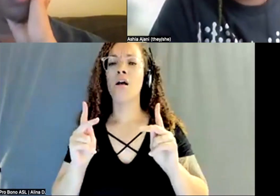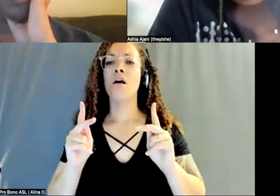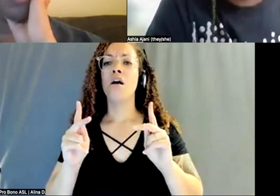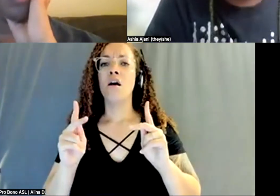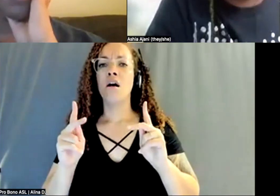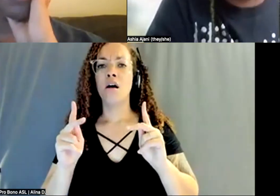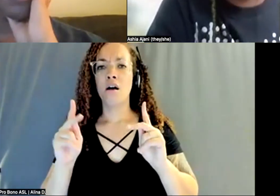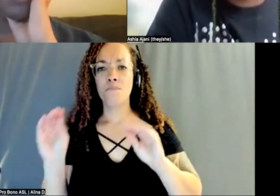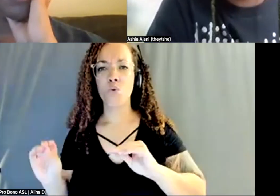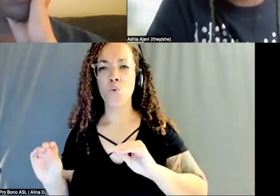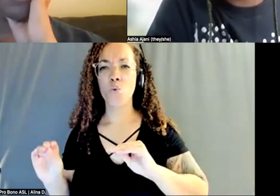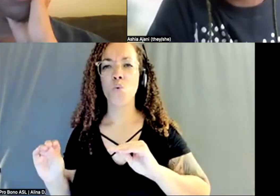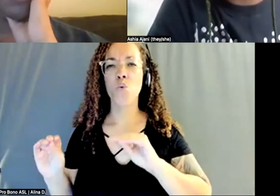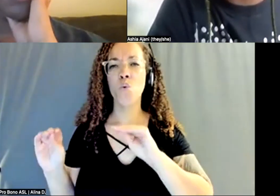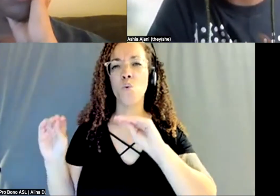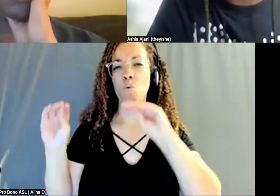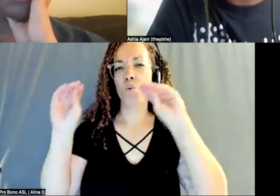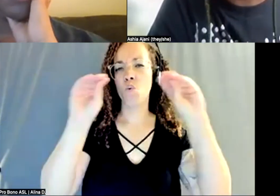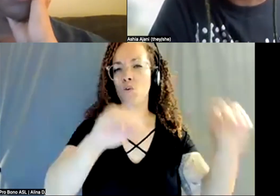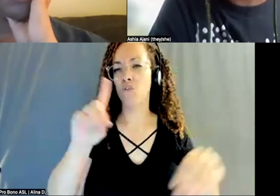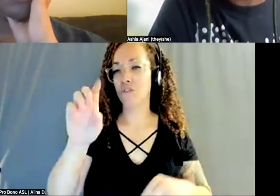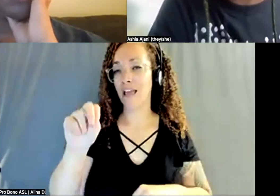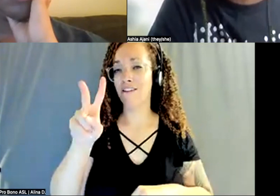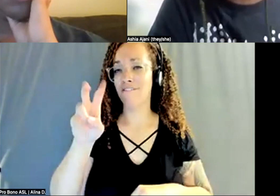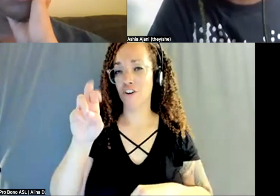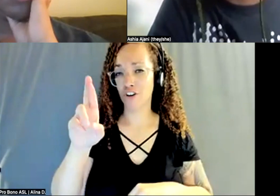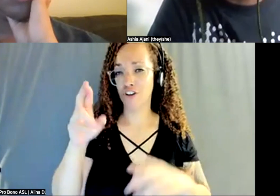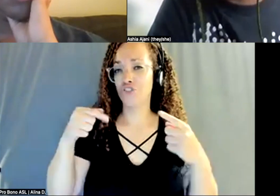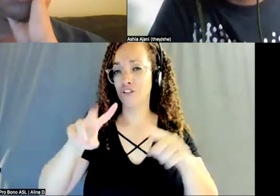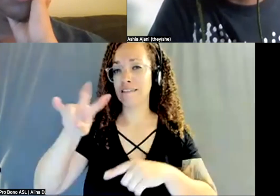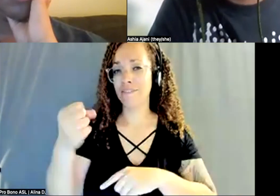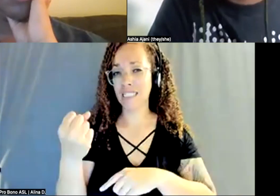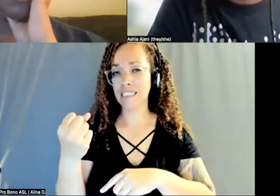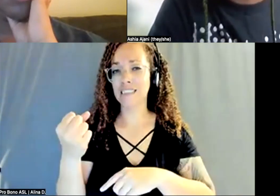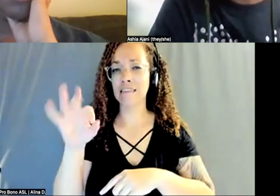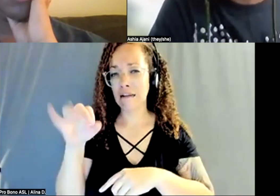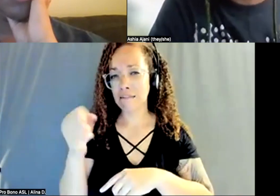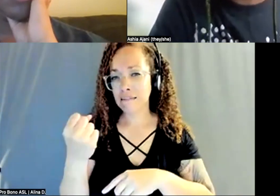And so my mom was part of that migration, and then me moving to California. It's just like it felt